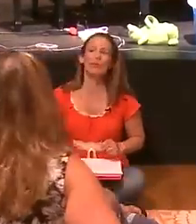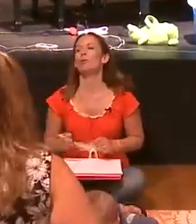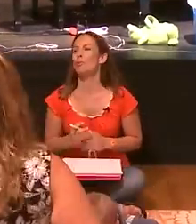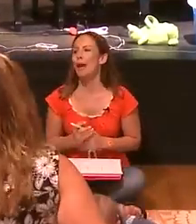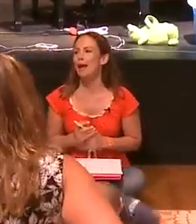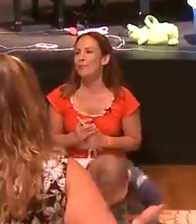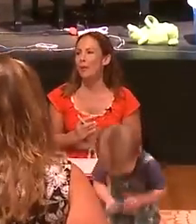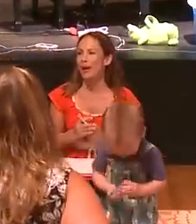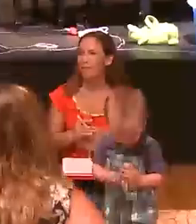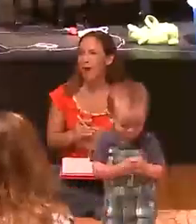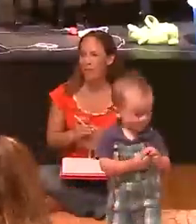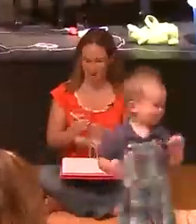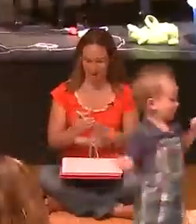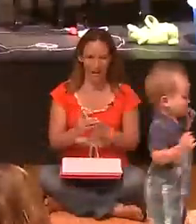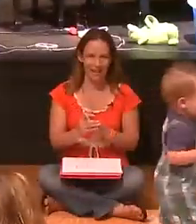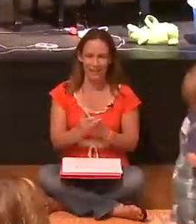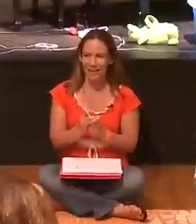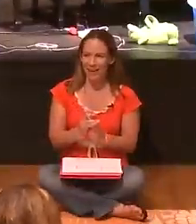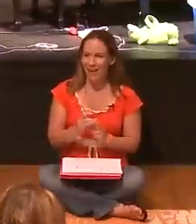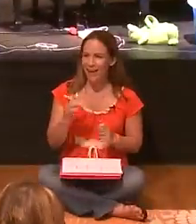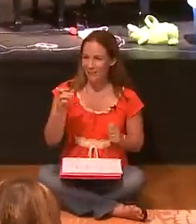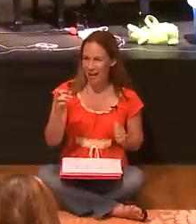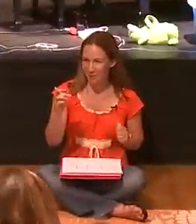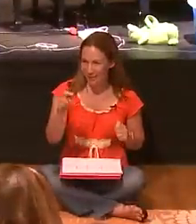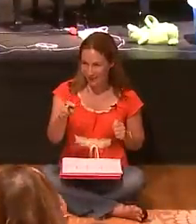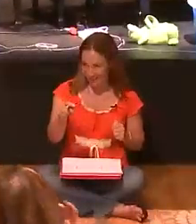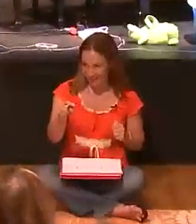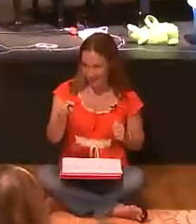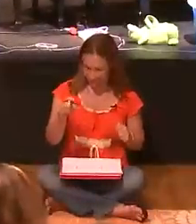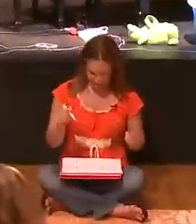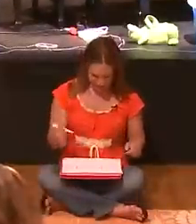You're a brave, brave mommy. Awesome. Katherine? And Edison.